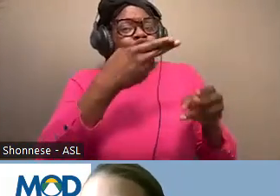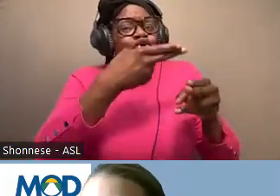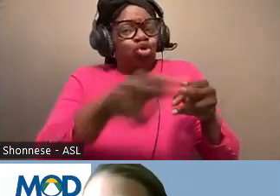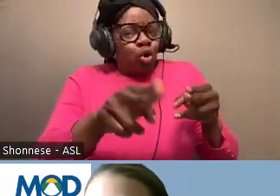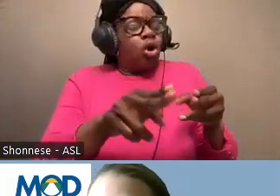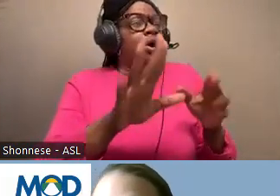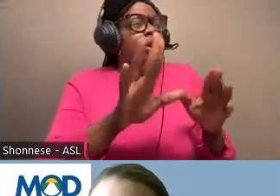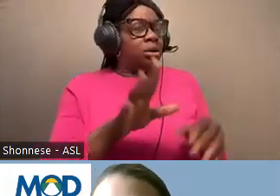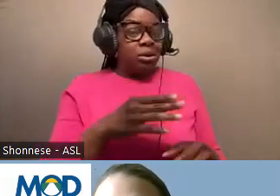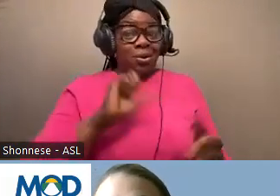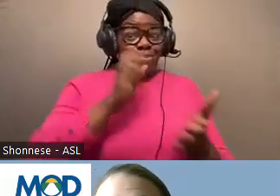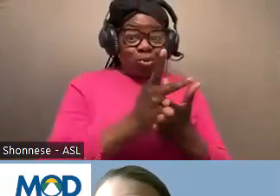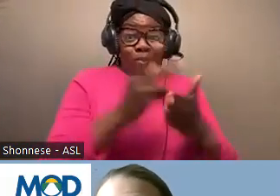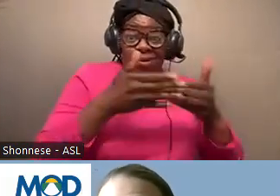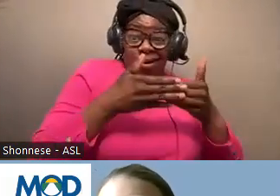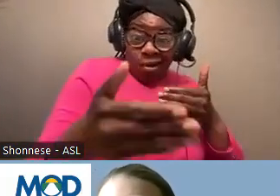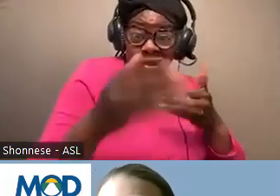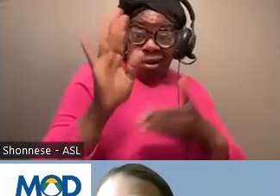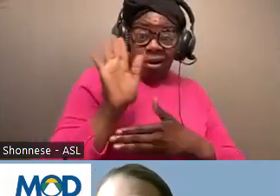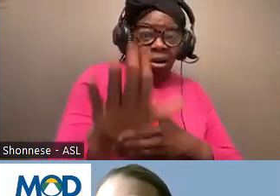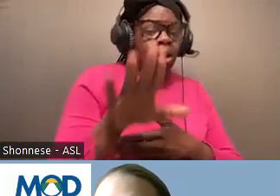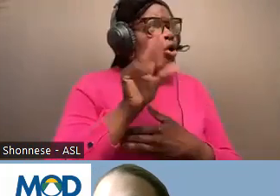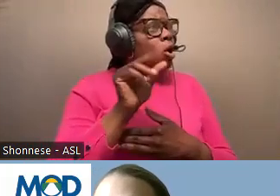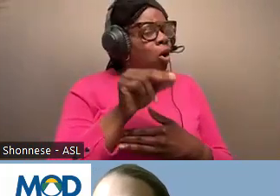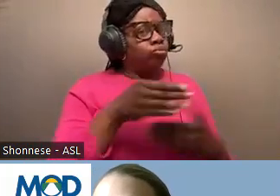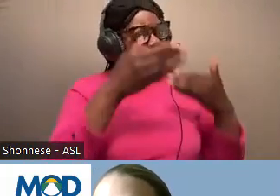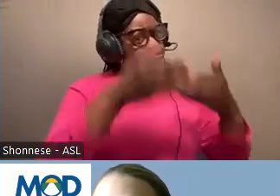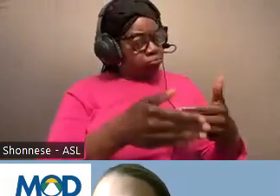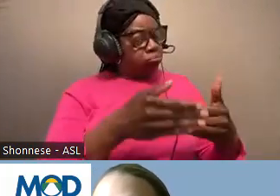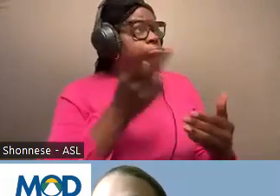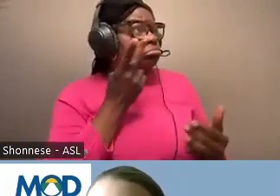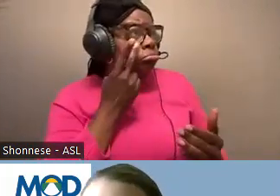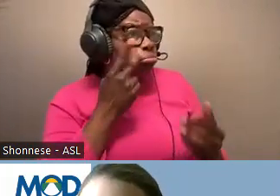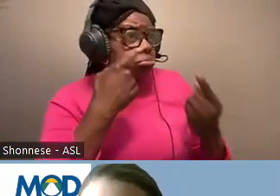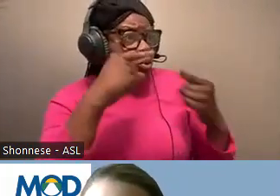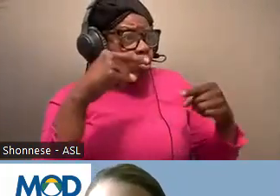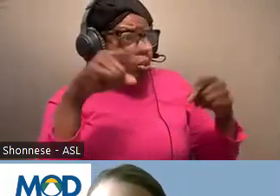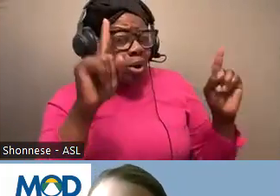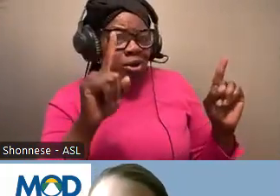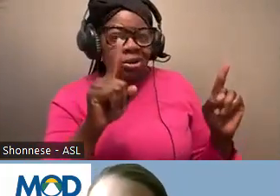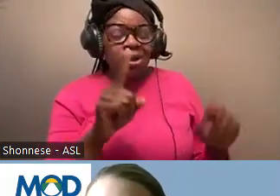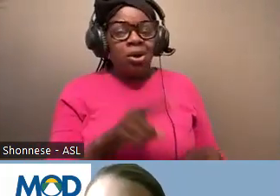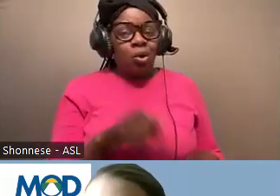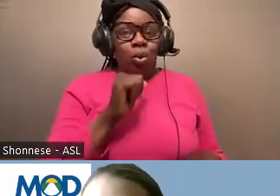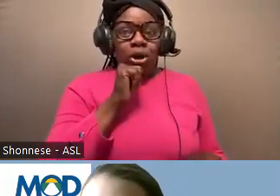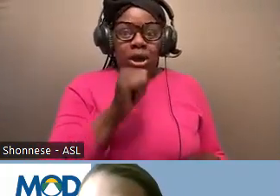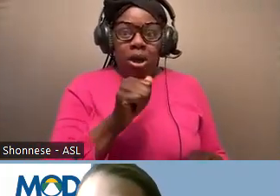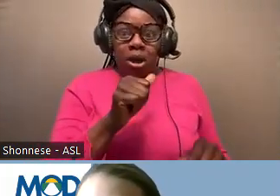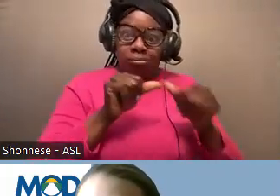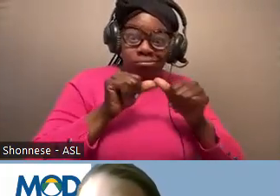forever. Let's see how it works. And we're not marrying it if it doesn't work,